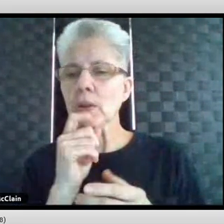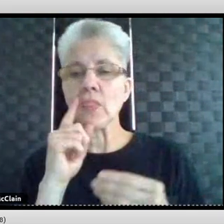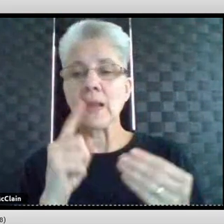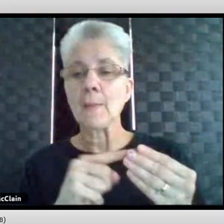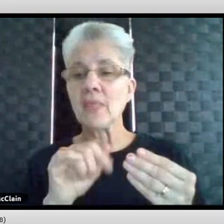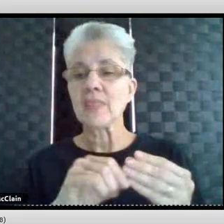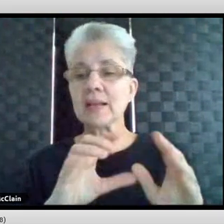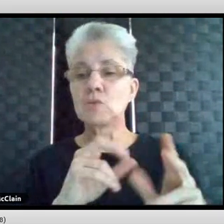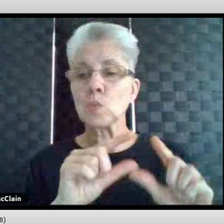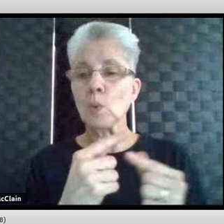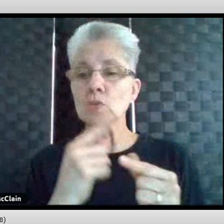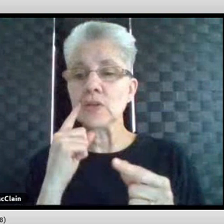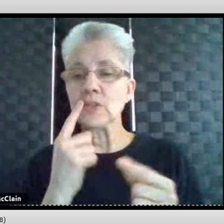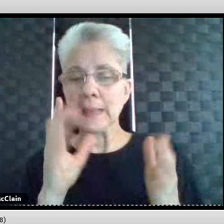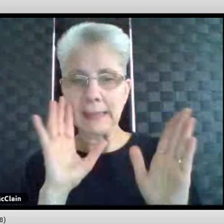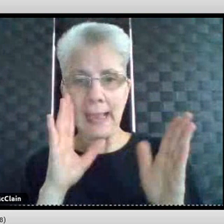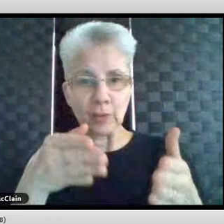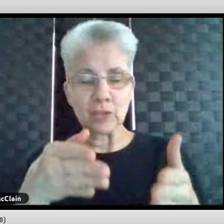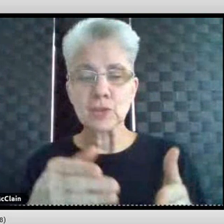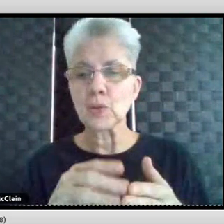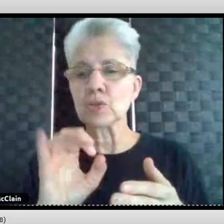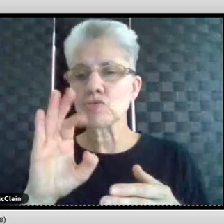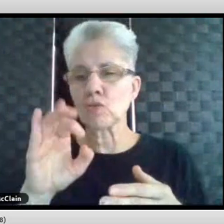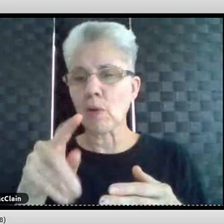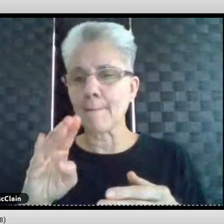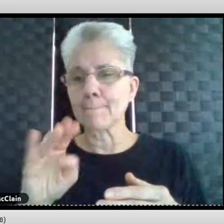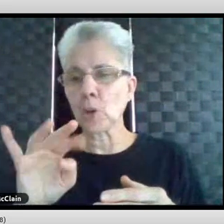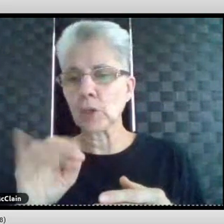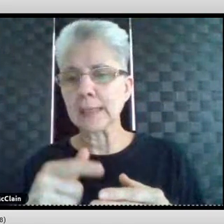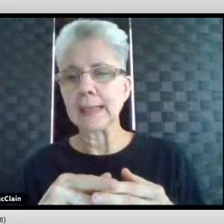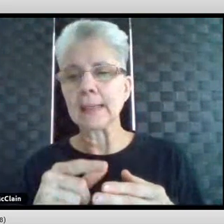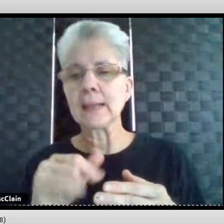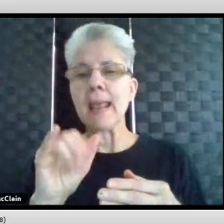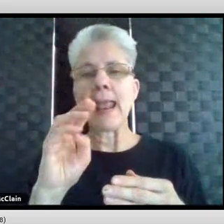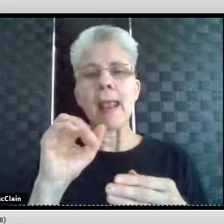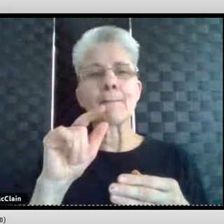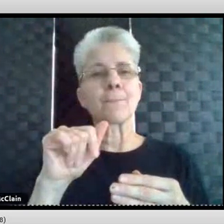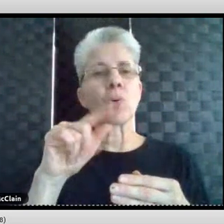as groups you need to be catering to, do you? "Scarp booking." "Improv comedy."